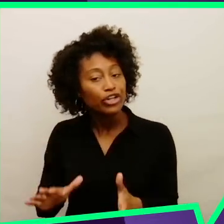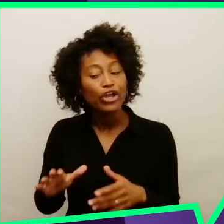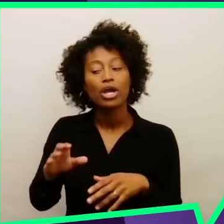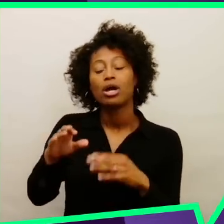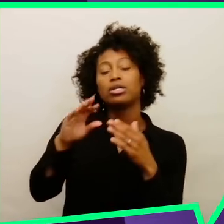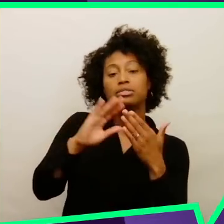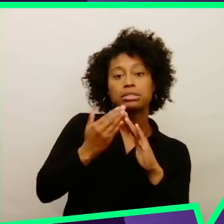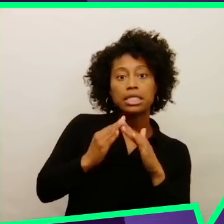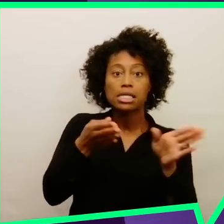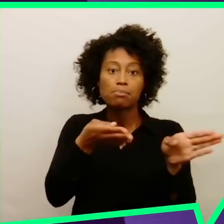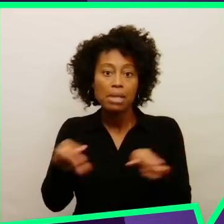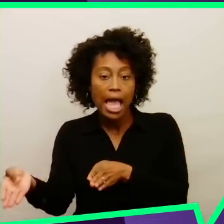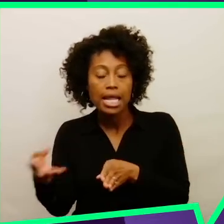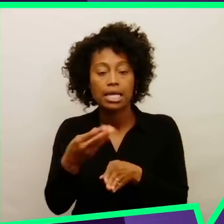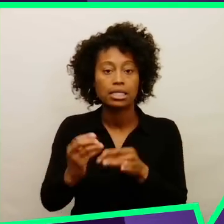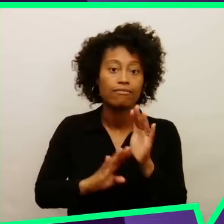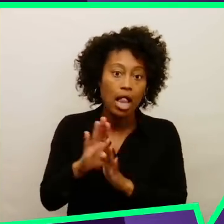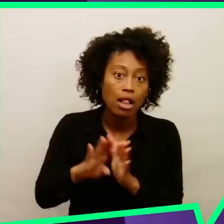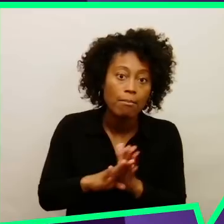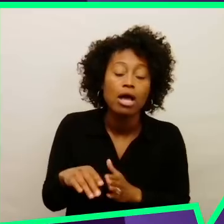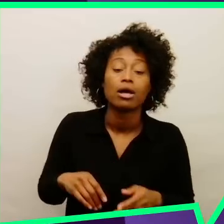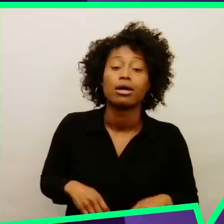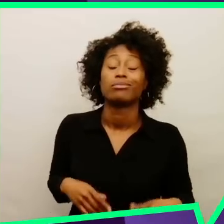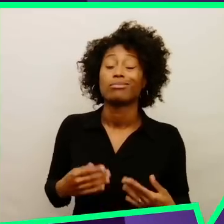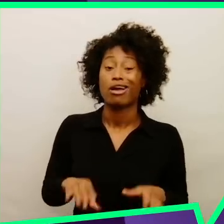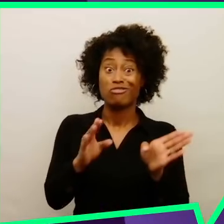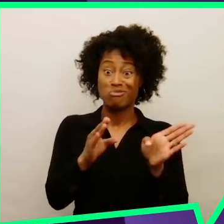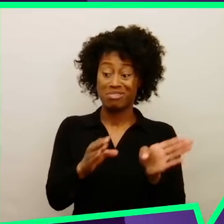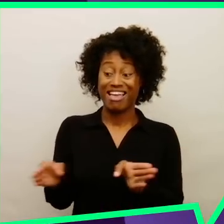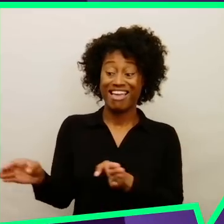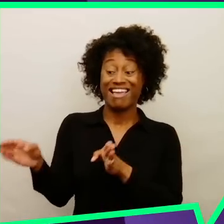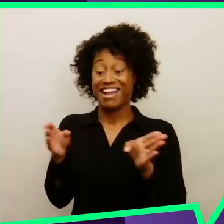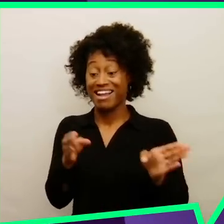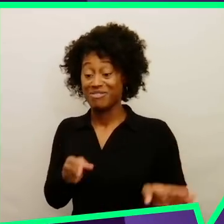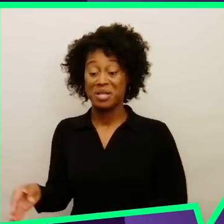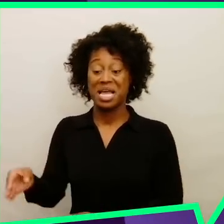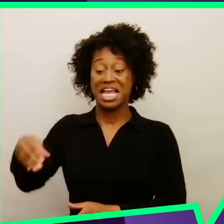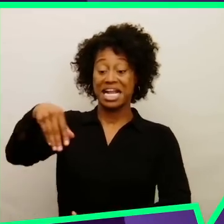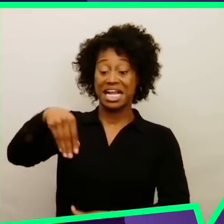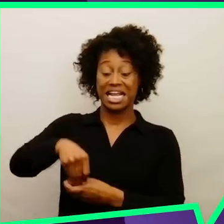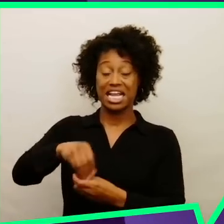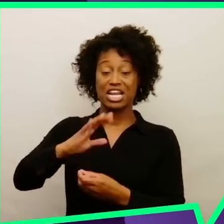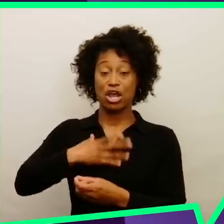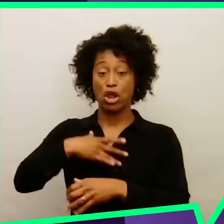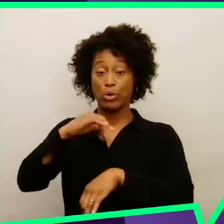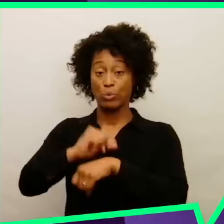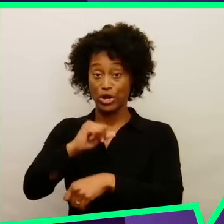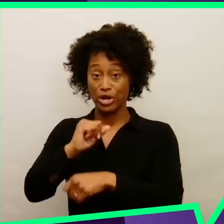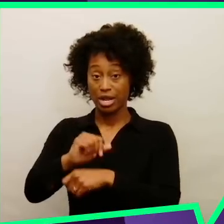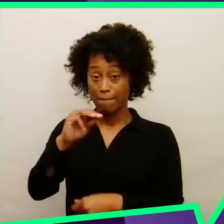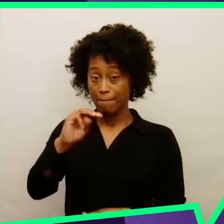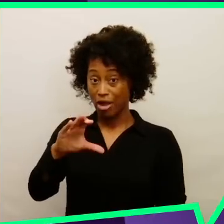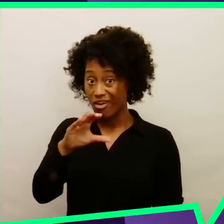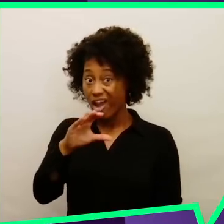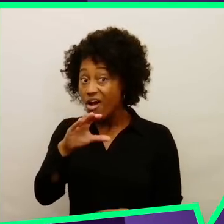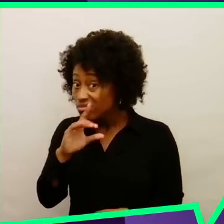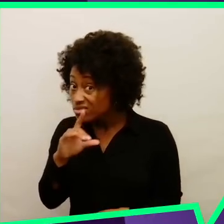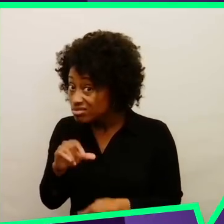And so the planning that goes into the work that they do in Minecraft-- that's the beautiful thing about using it as a creation tool